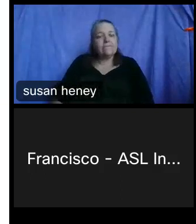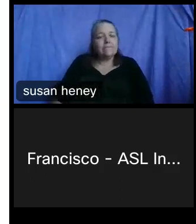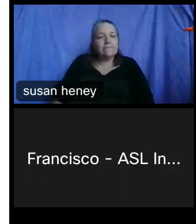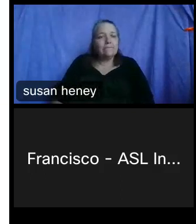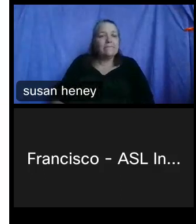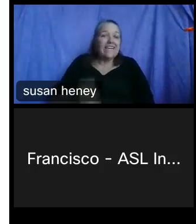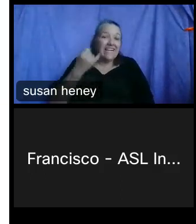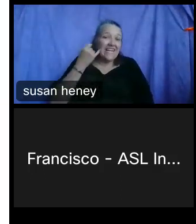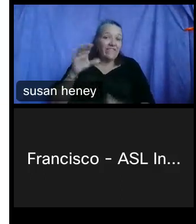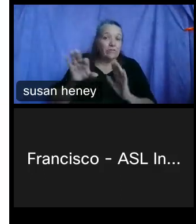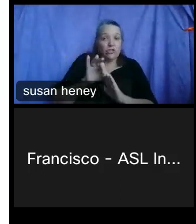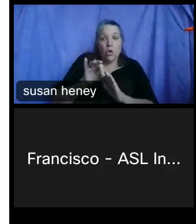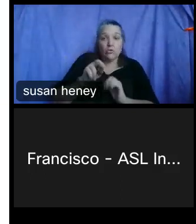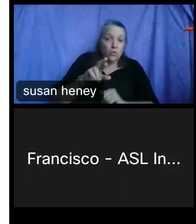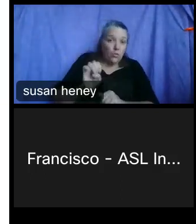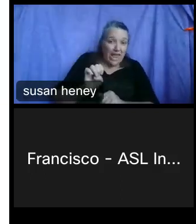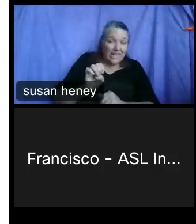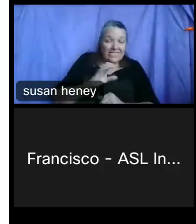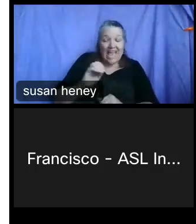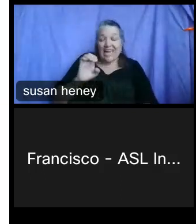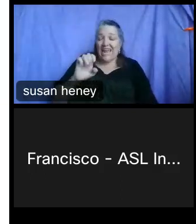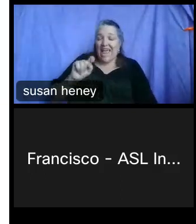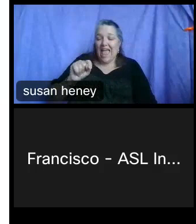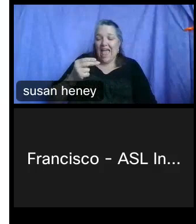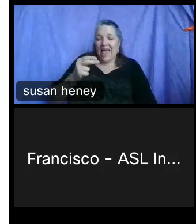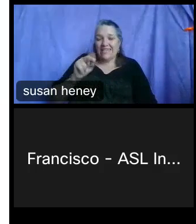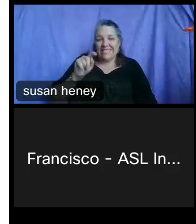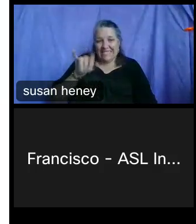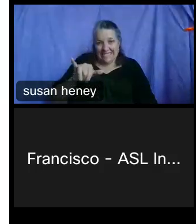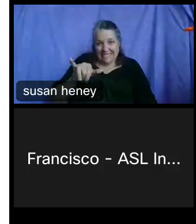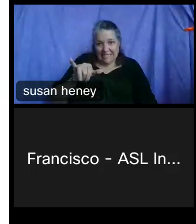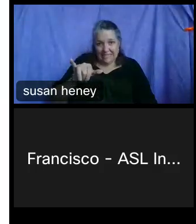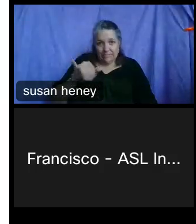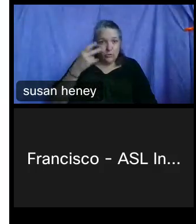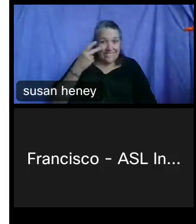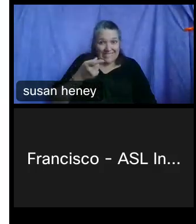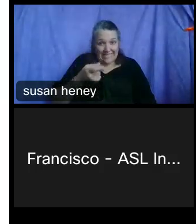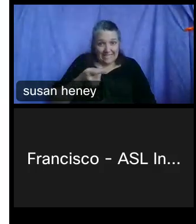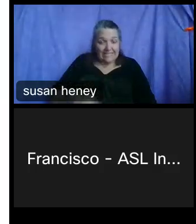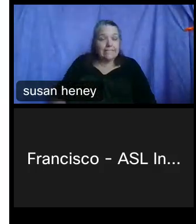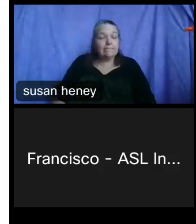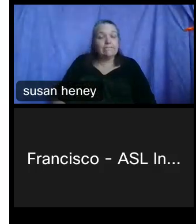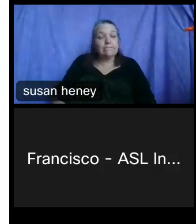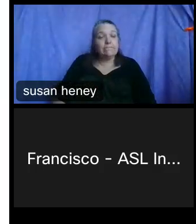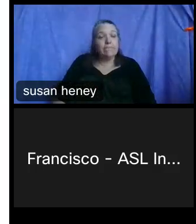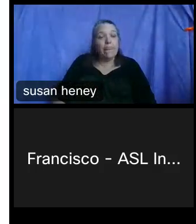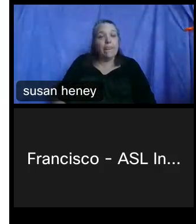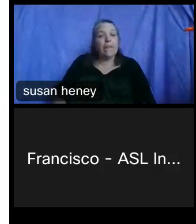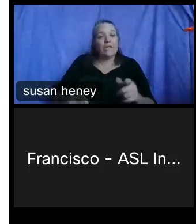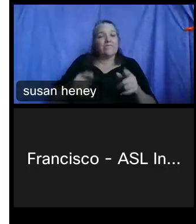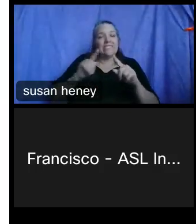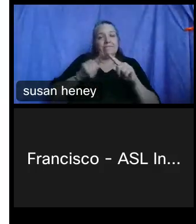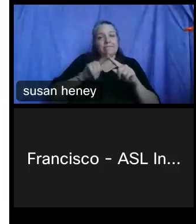to select race and ethnicity, allow me to show you the result. The result will be tables that are sex